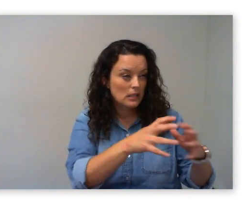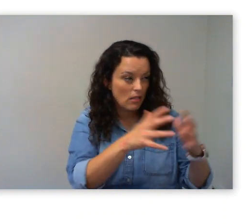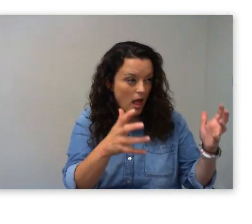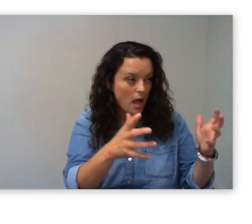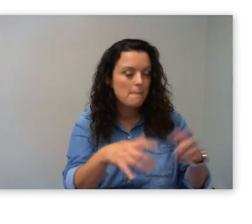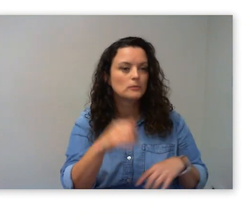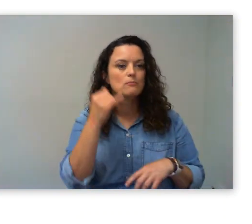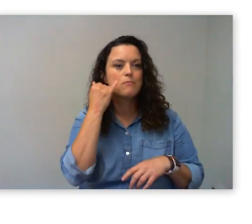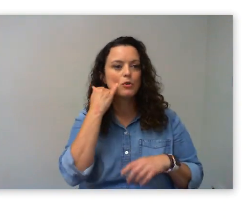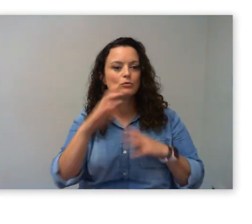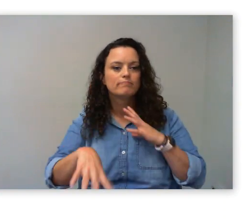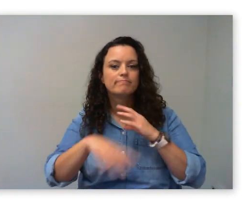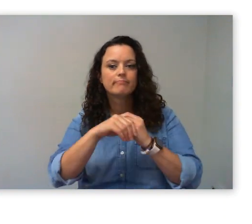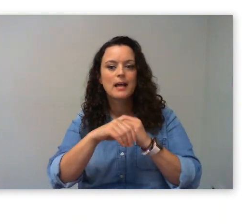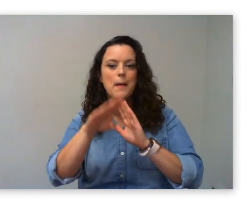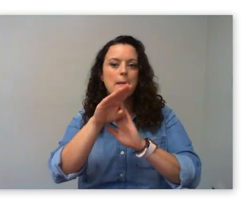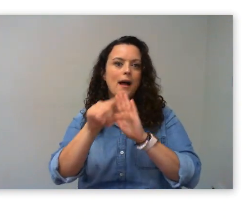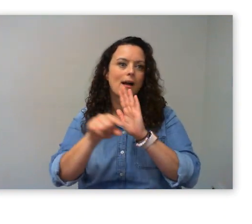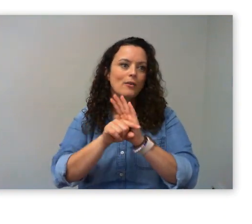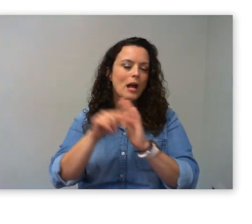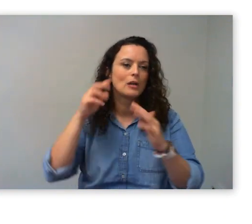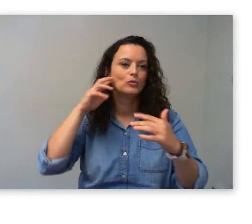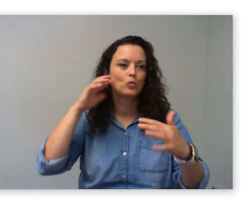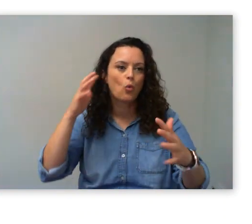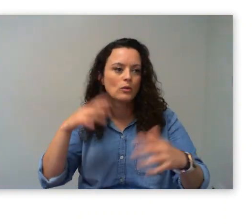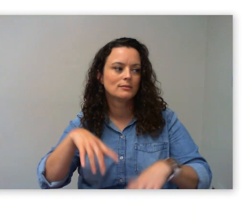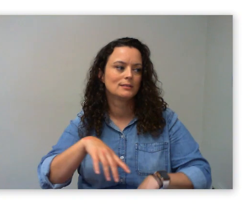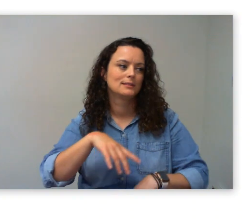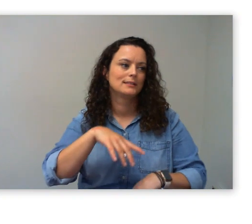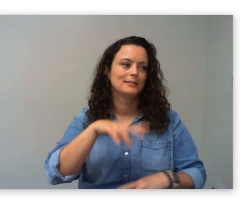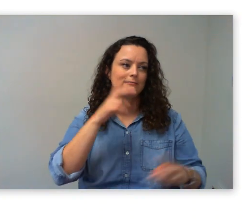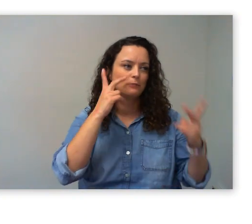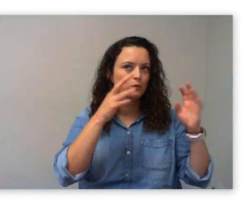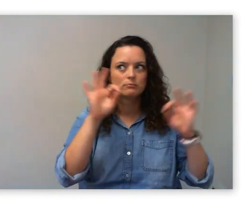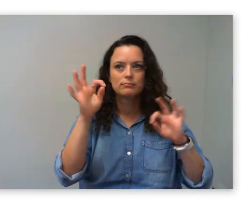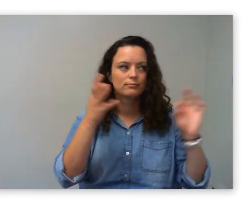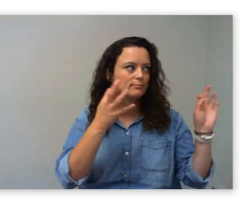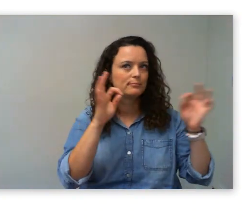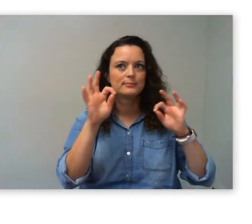add background noises or visual distractions and things like that then his comprehension